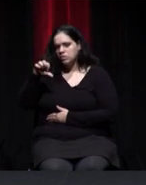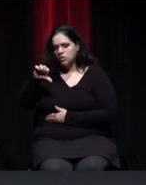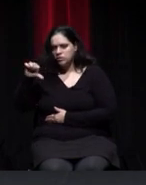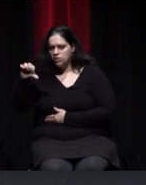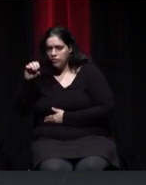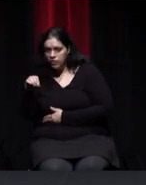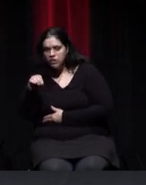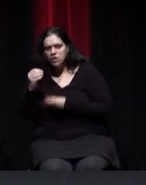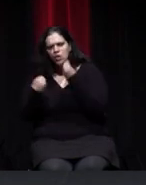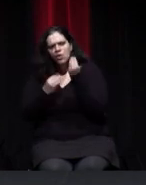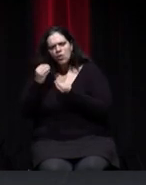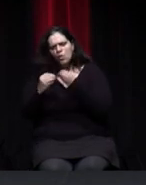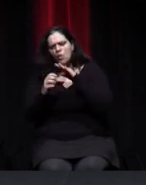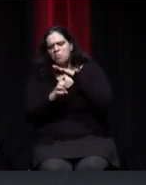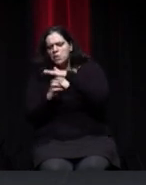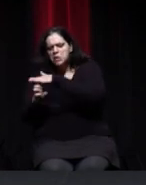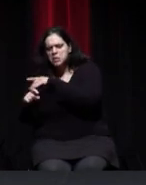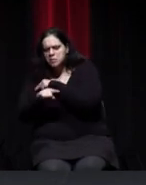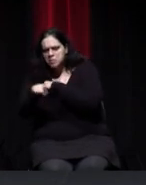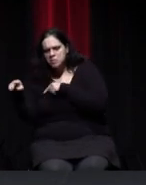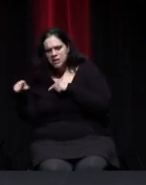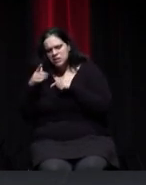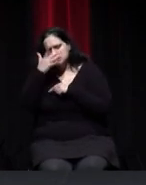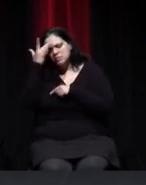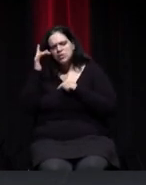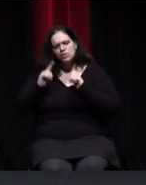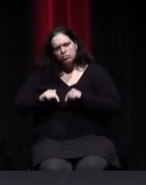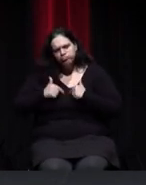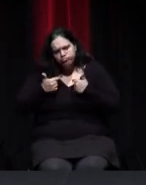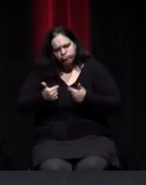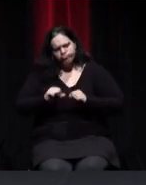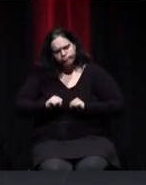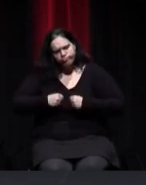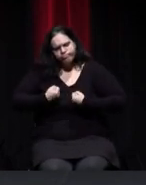had made an effort of adapting to the criticism